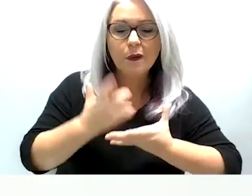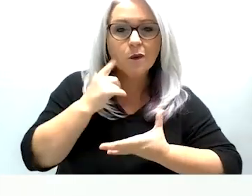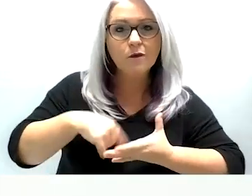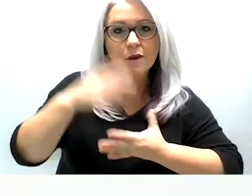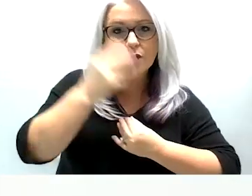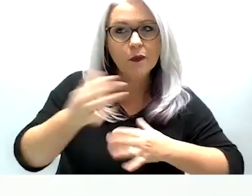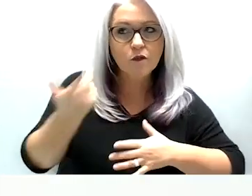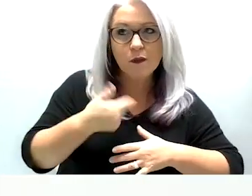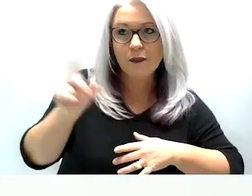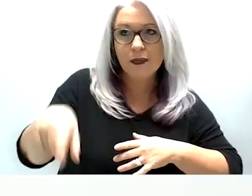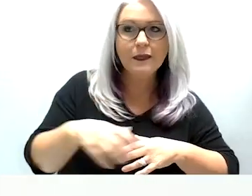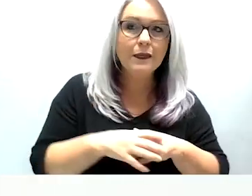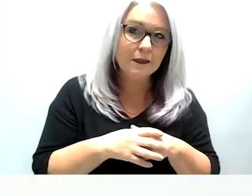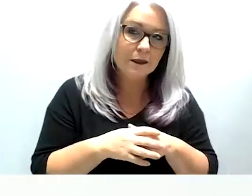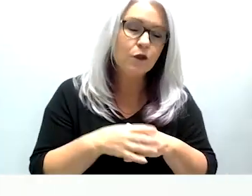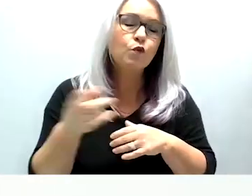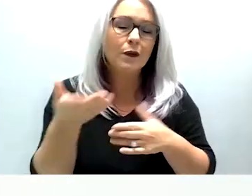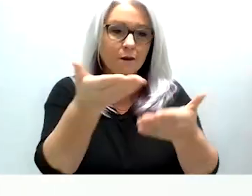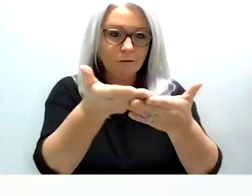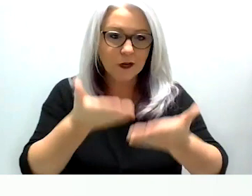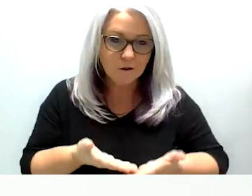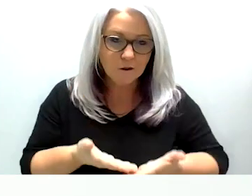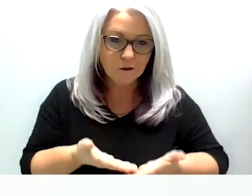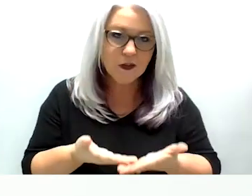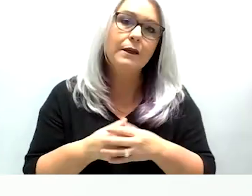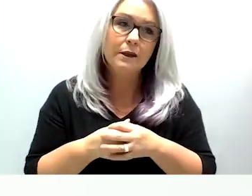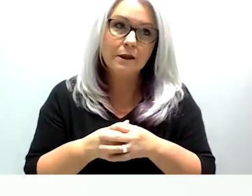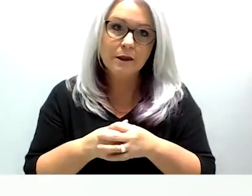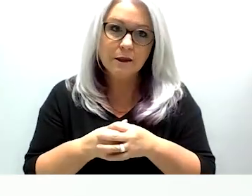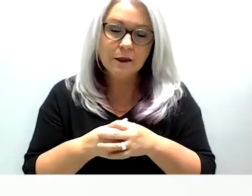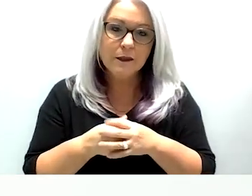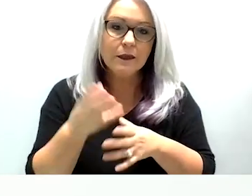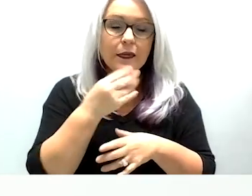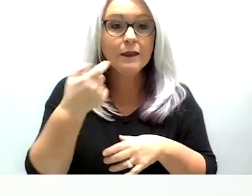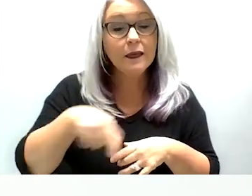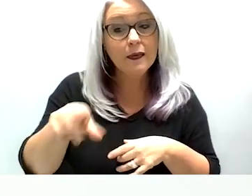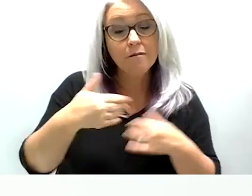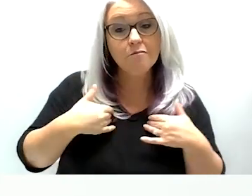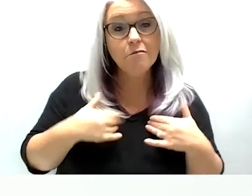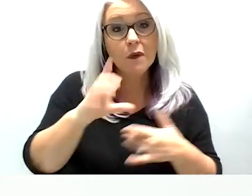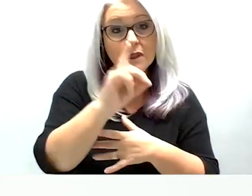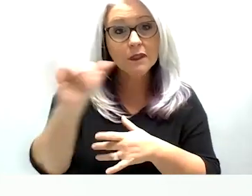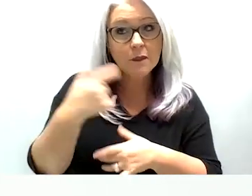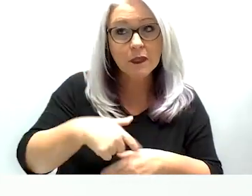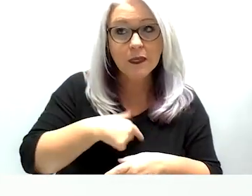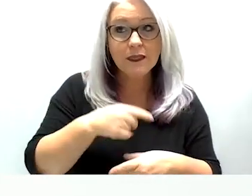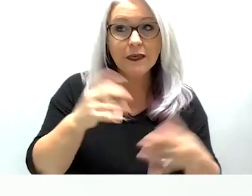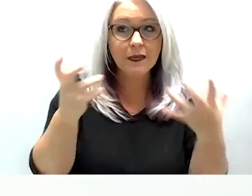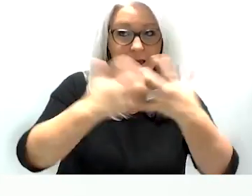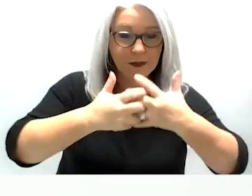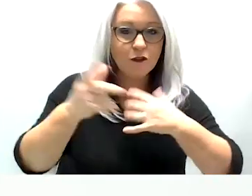basically verify that you actually have a disability and that the accommodation you're asking for is related to that.